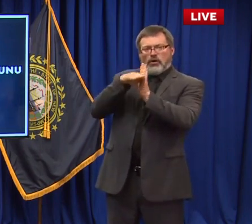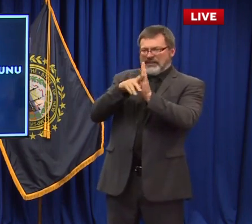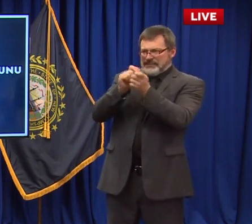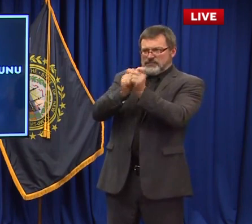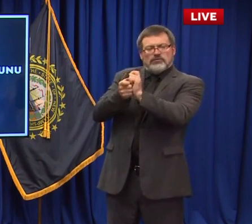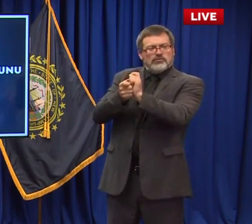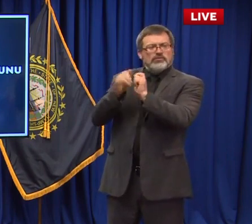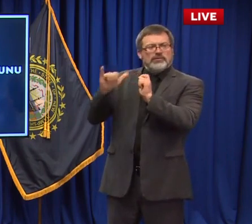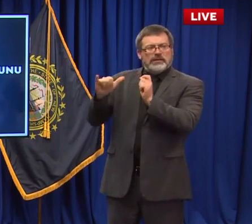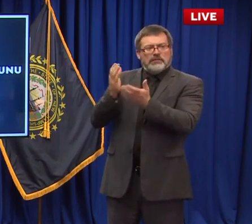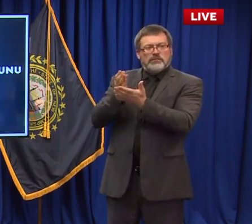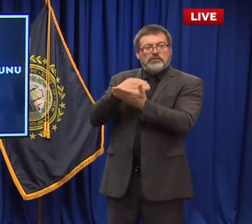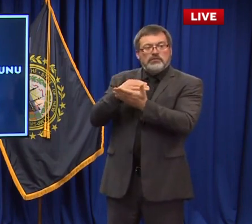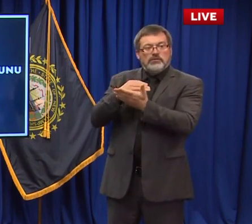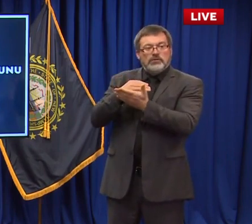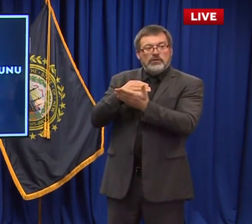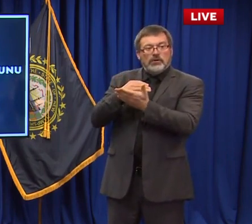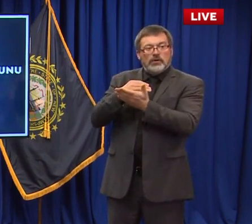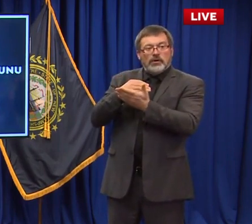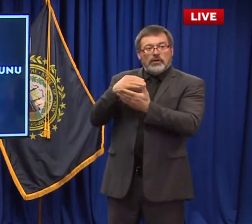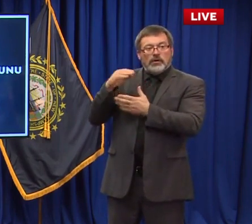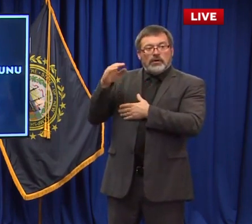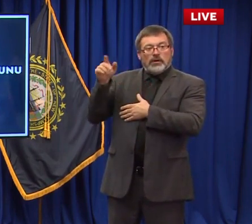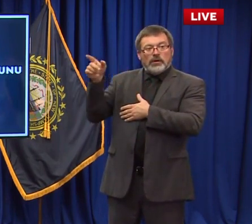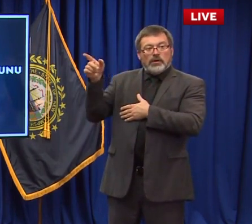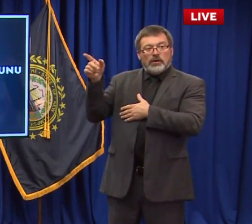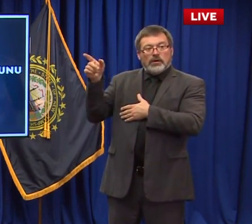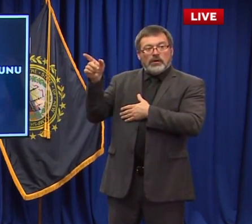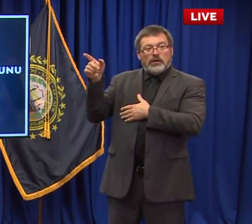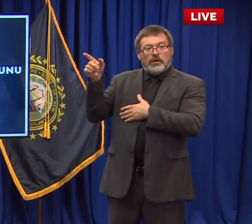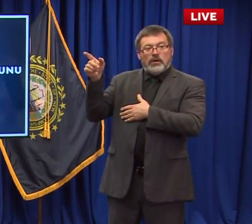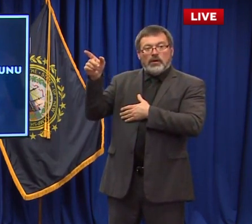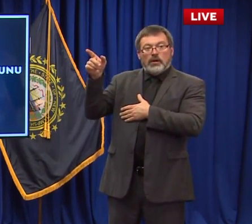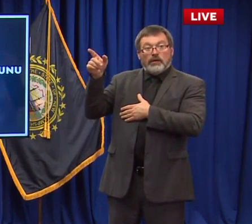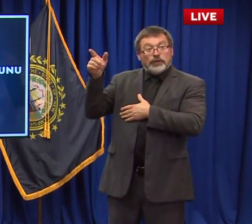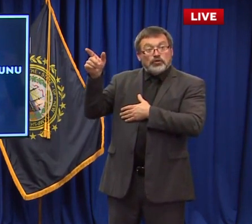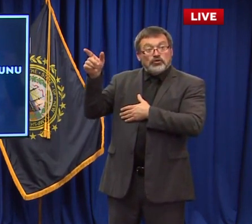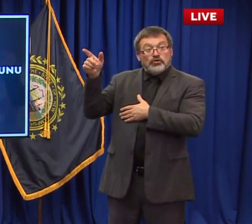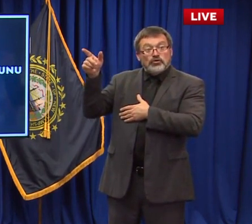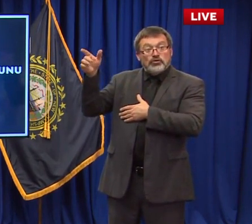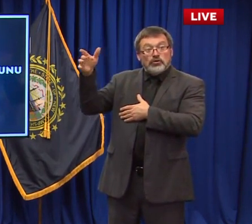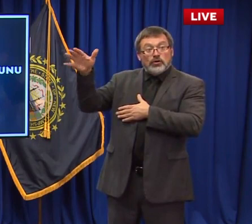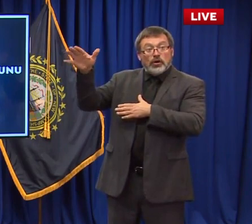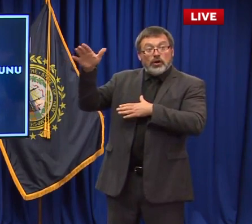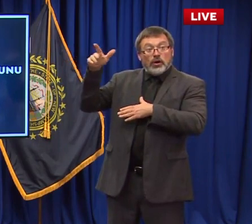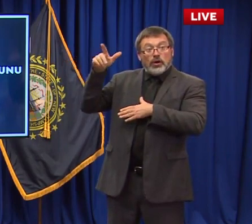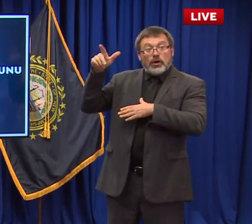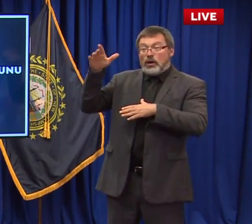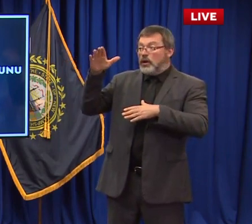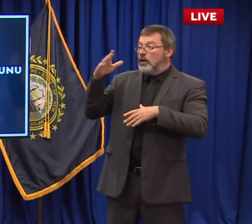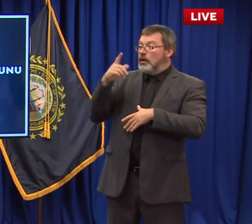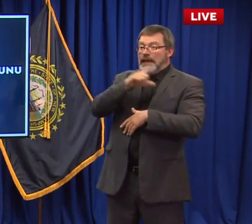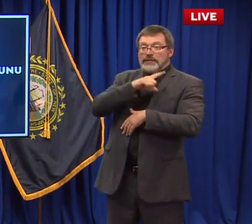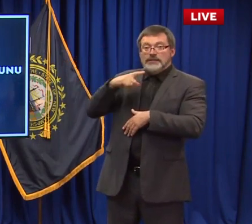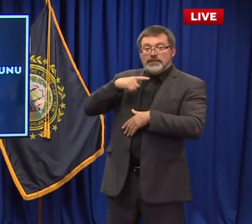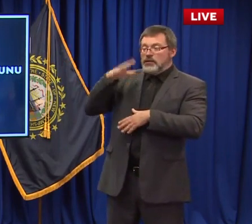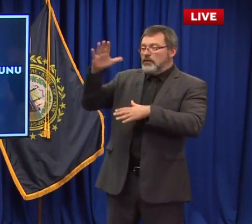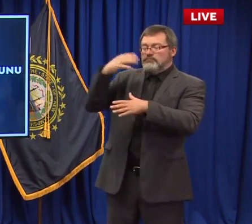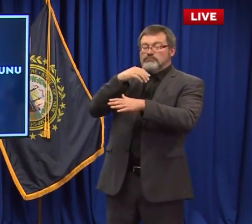THE LEADERSHIP OF THE LEGISLATURE REJECTED THE REQUEST. THEY SAID THOSE BUSINESS TAXES WERE GOING TO BE RAISED.